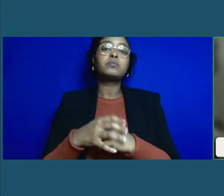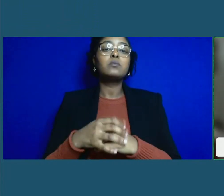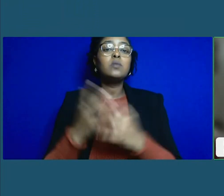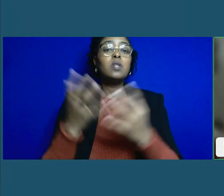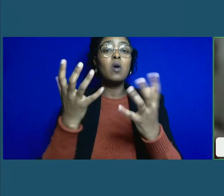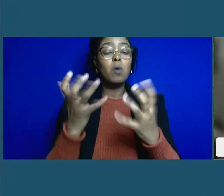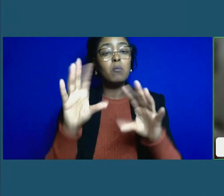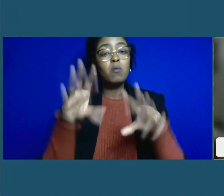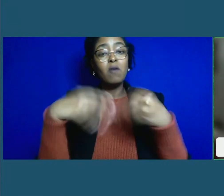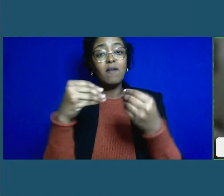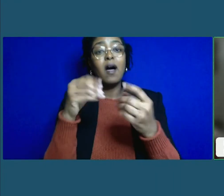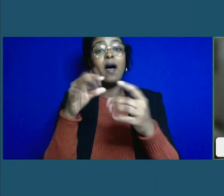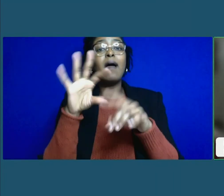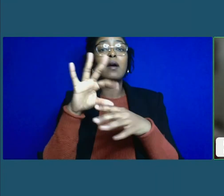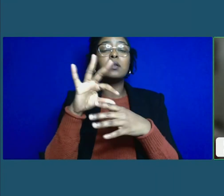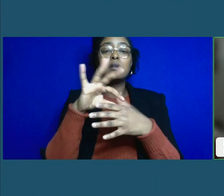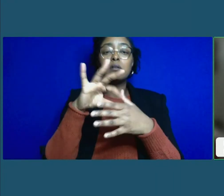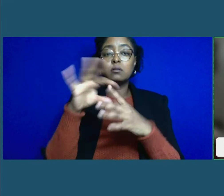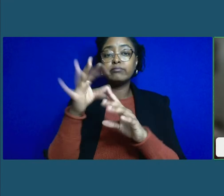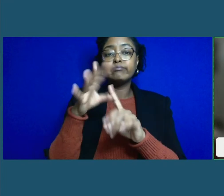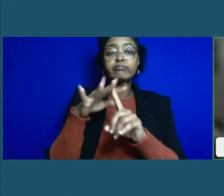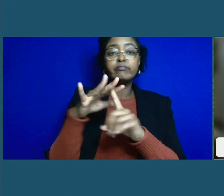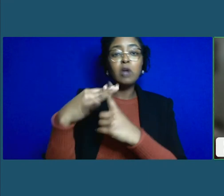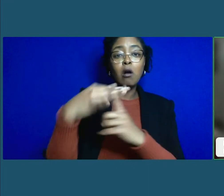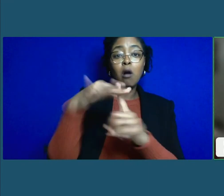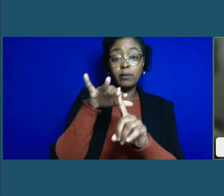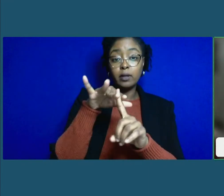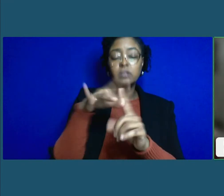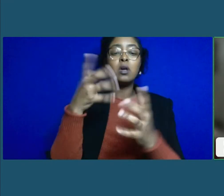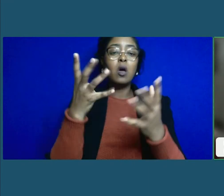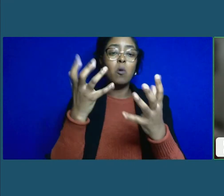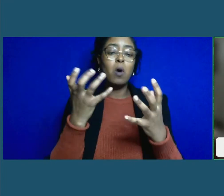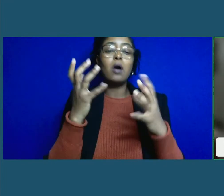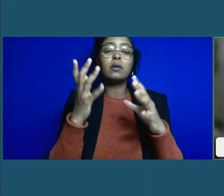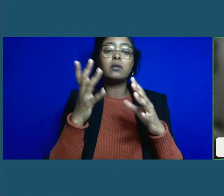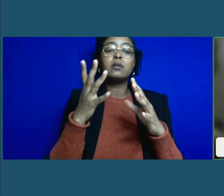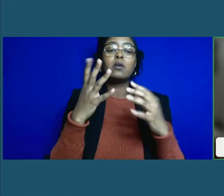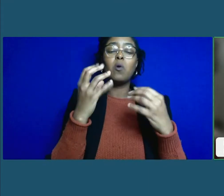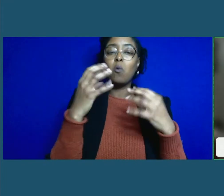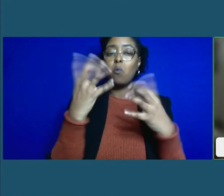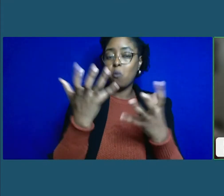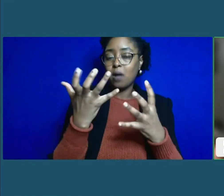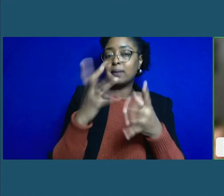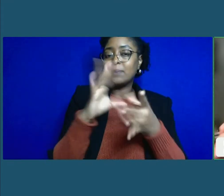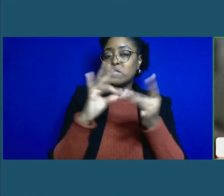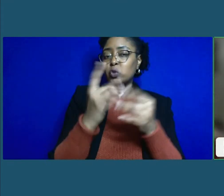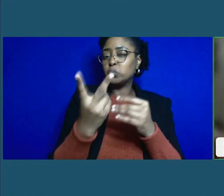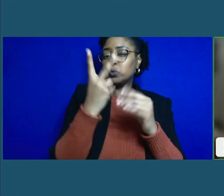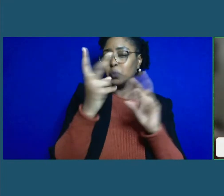which had been extremely helpful, so just to set the table and contextualized my